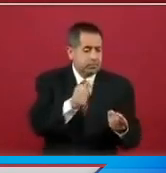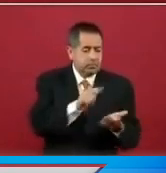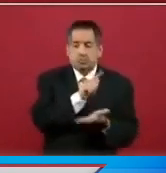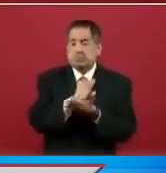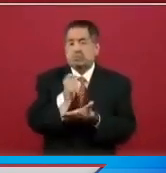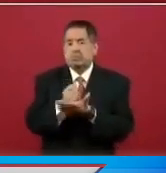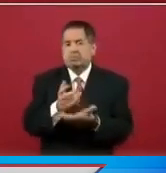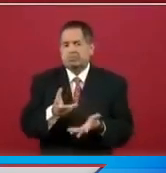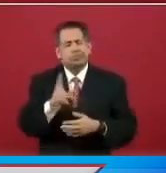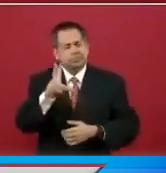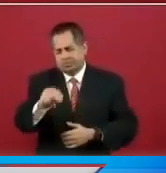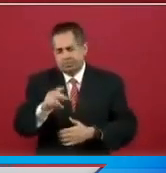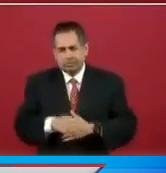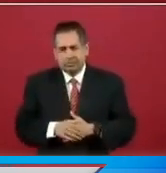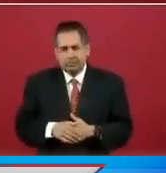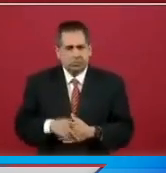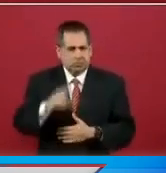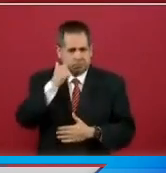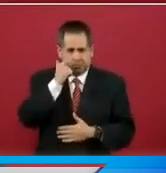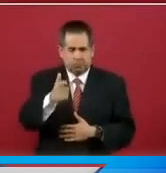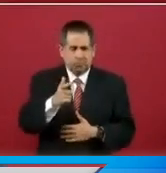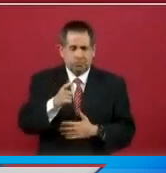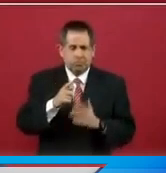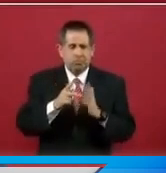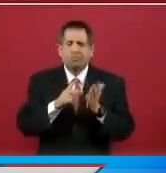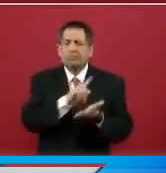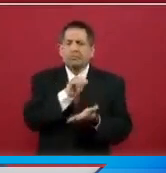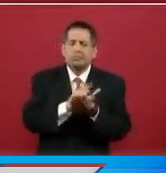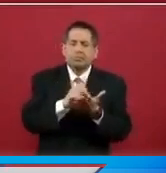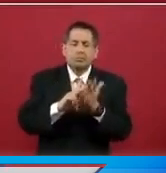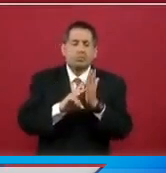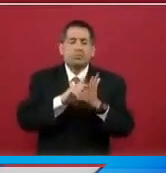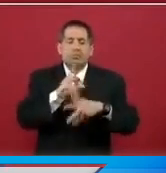The president, firm in his position of not simulating a reissue of the Federal Police